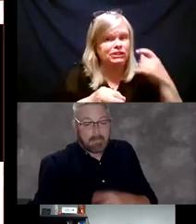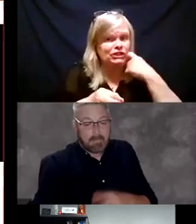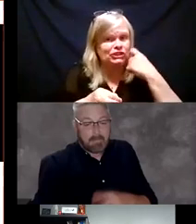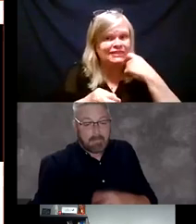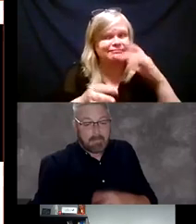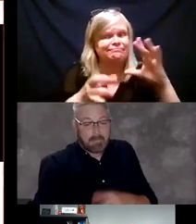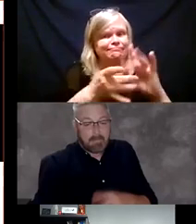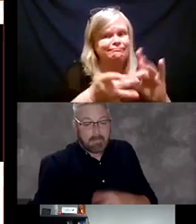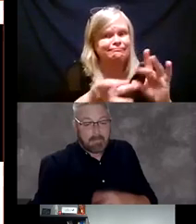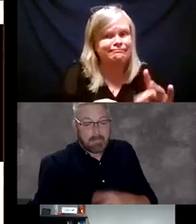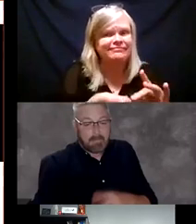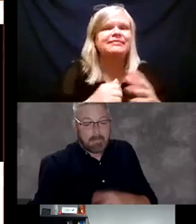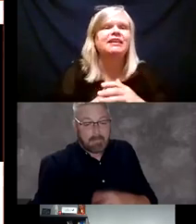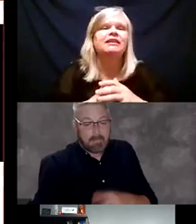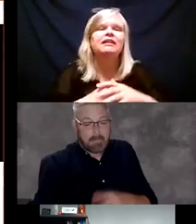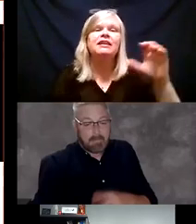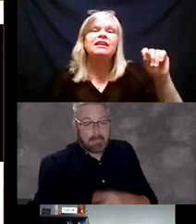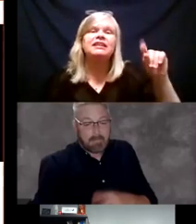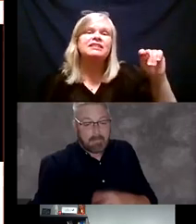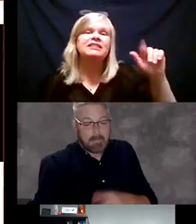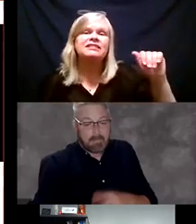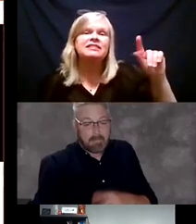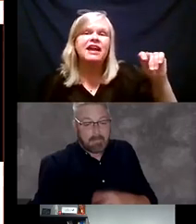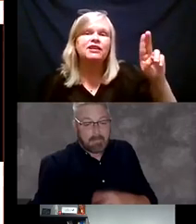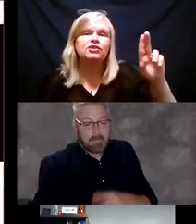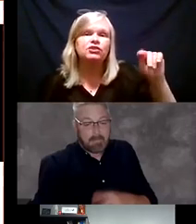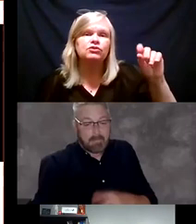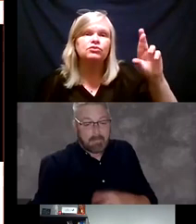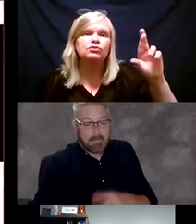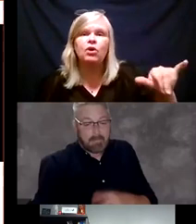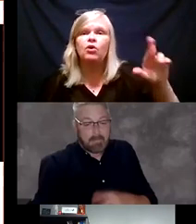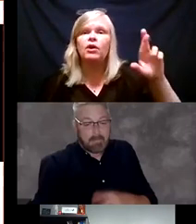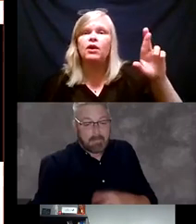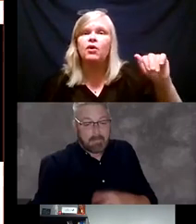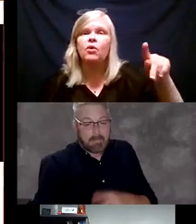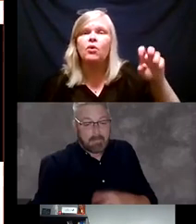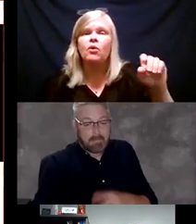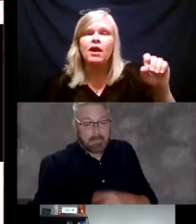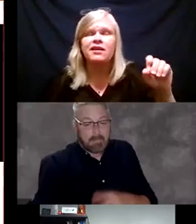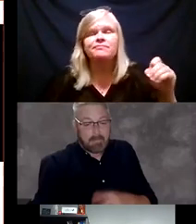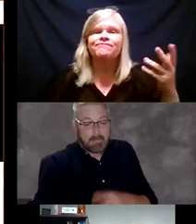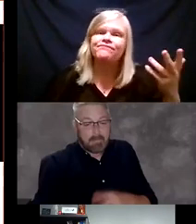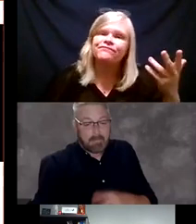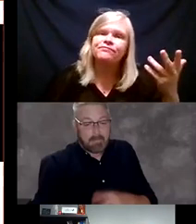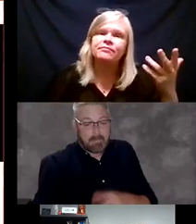BASICALLY STATUTORY RAPE IS KIND OF A SPECIAL KIND OF SEXUAL